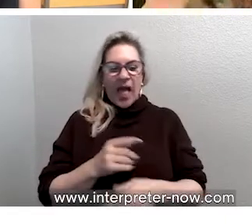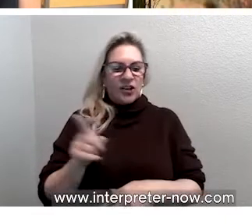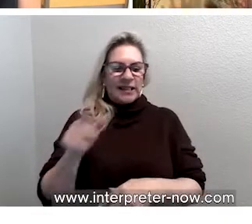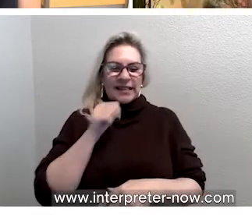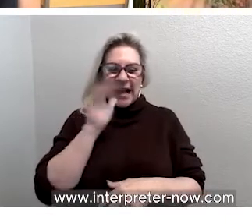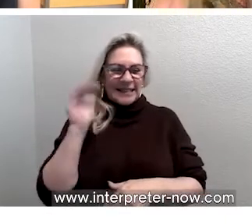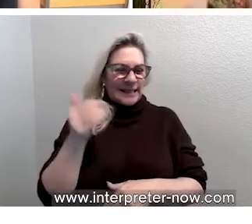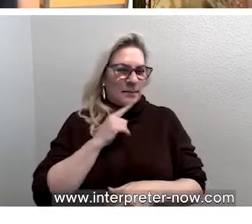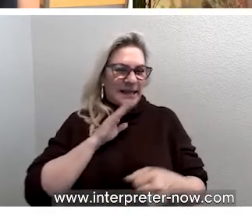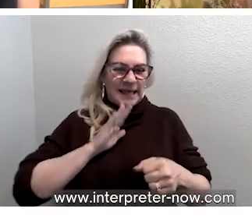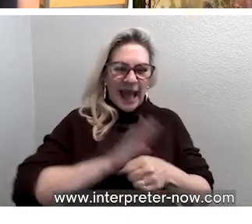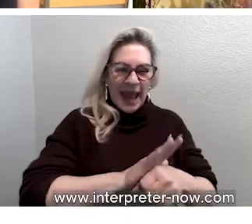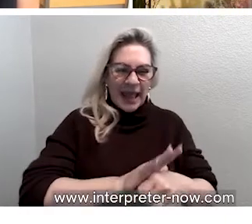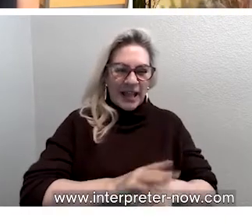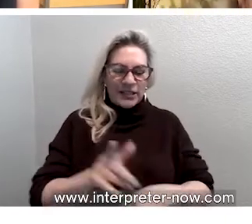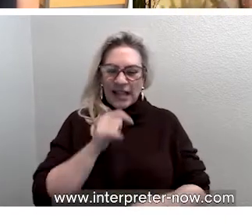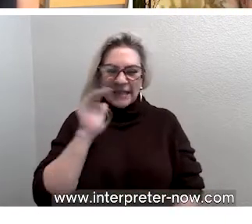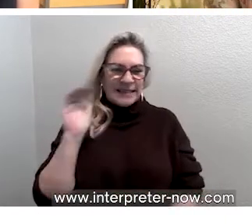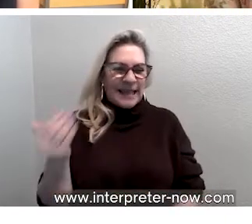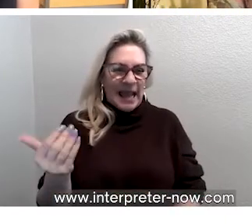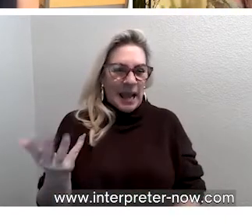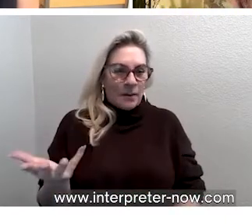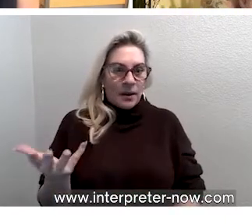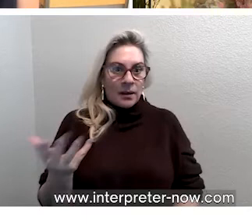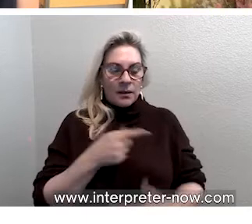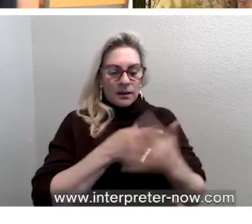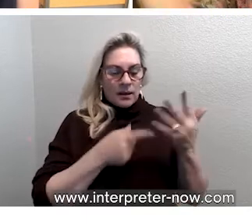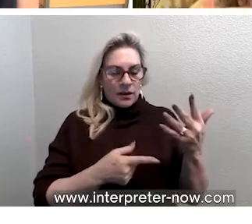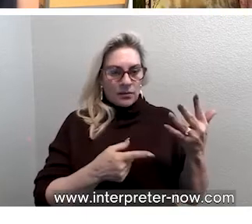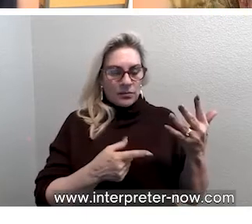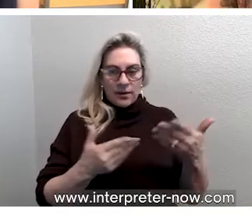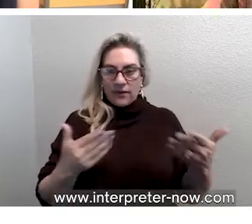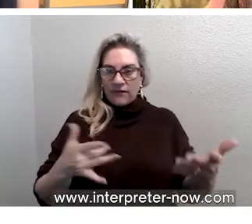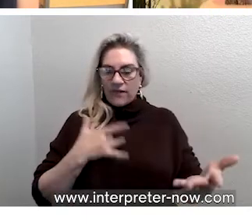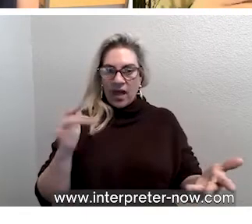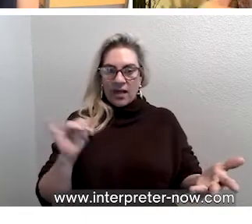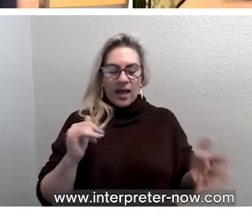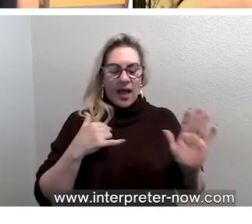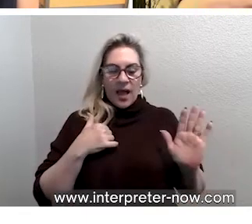I don't know what it is. She just doesn't seem dedicated." All of those things. It felt like, okay, I have to do this as well.